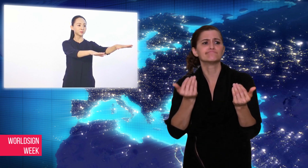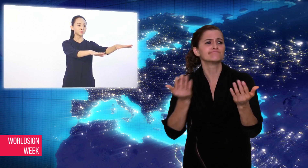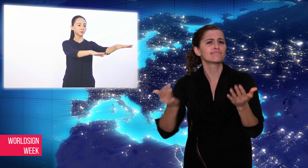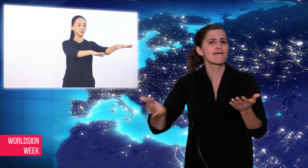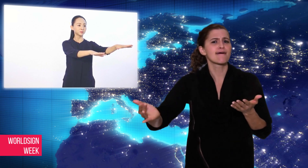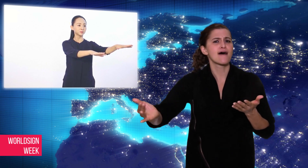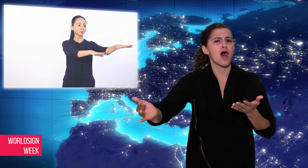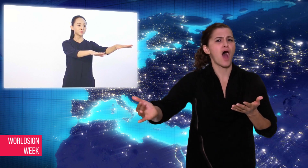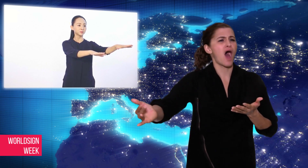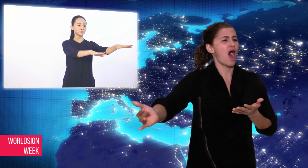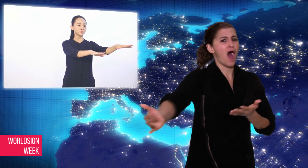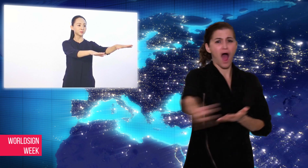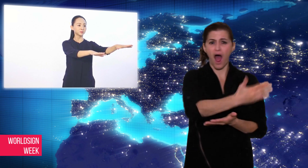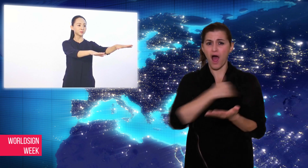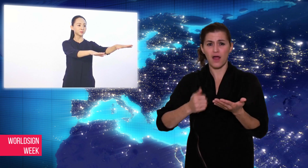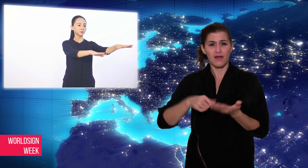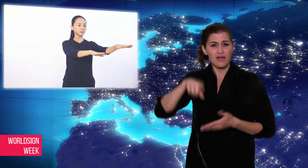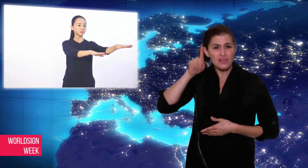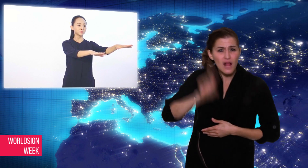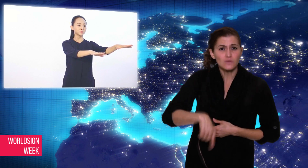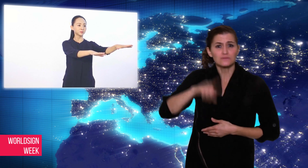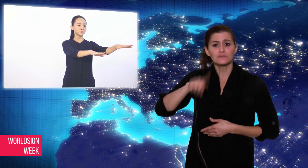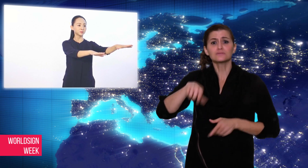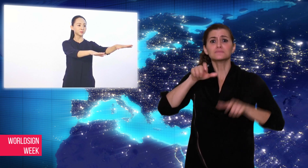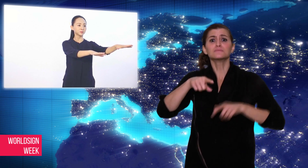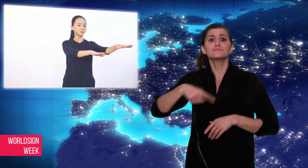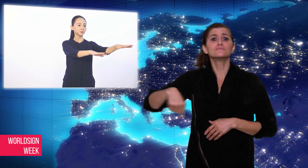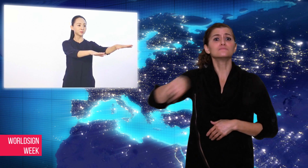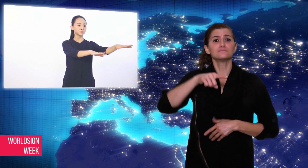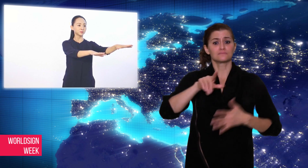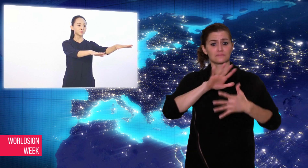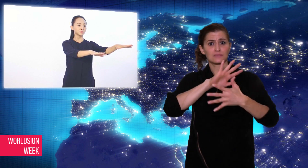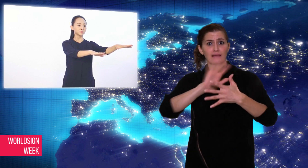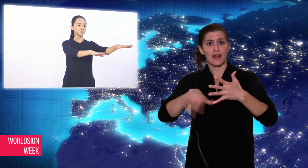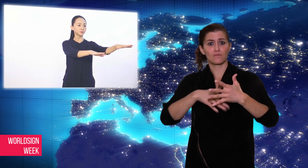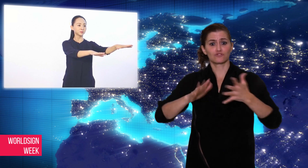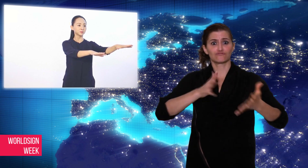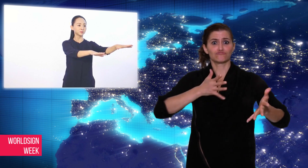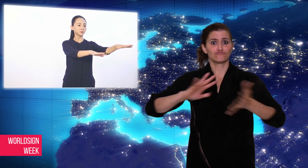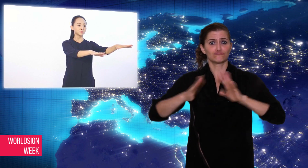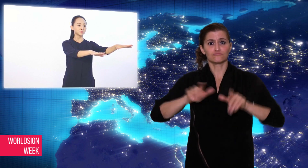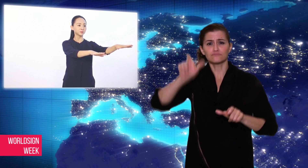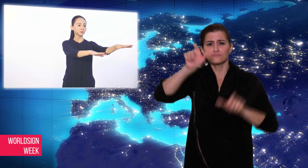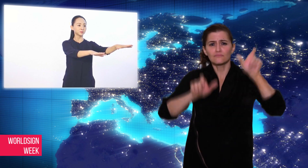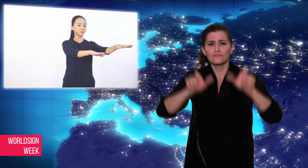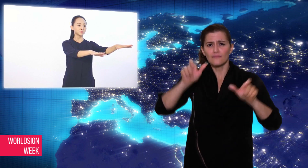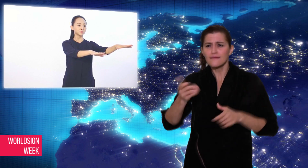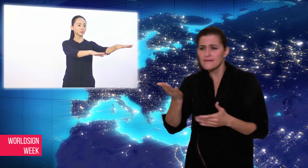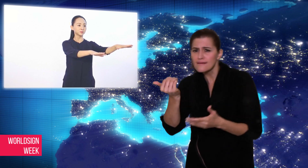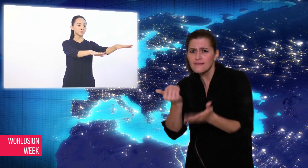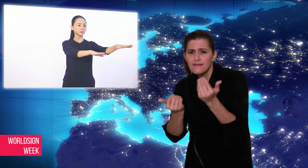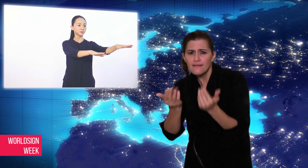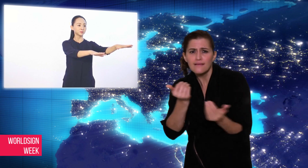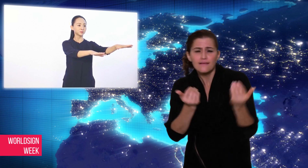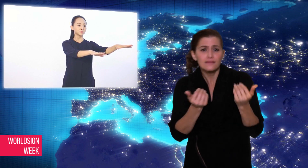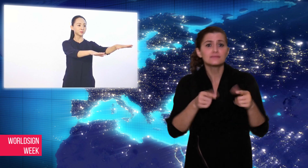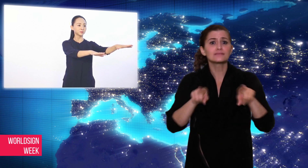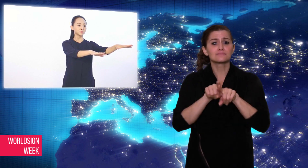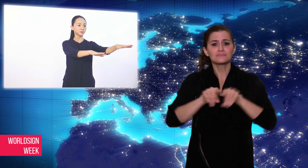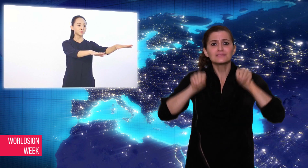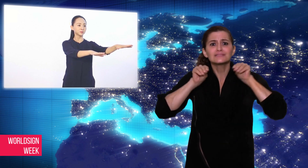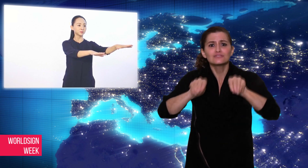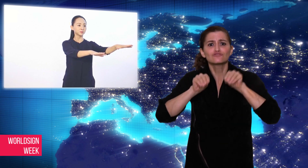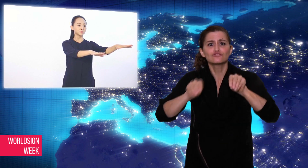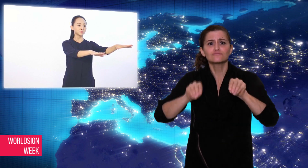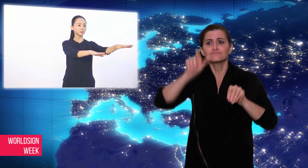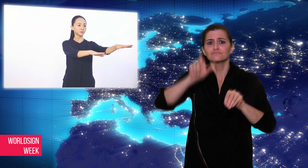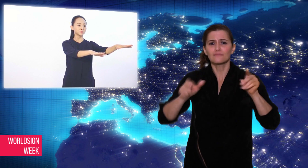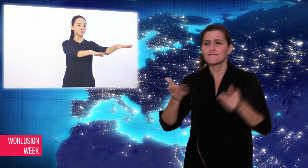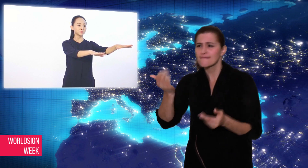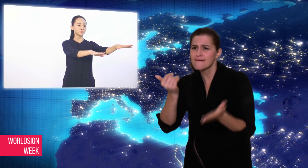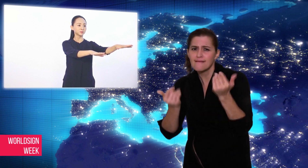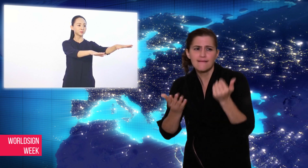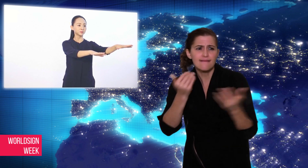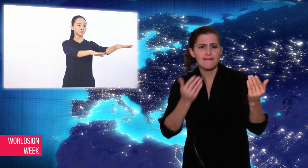including a survey of thousands of